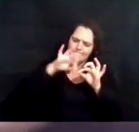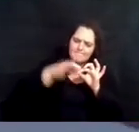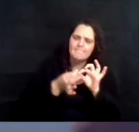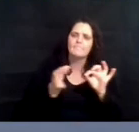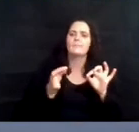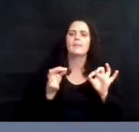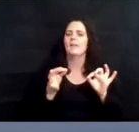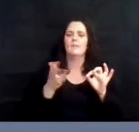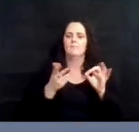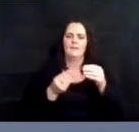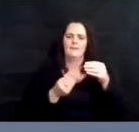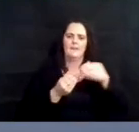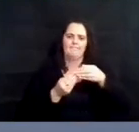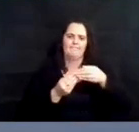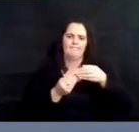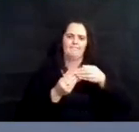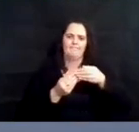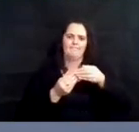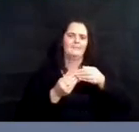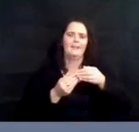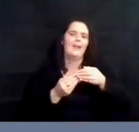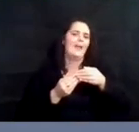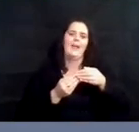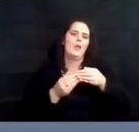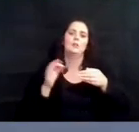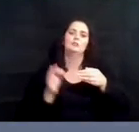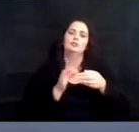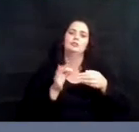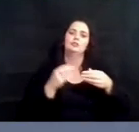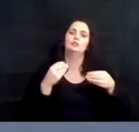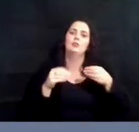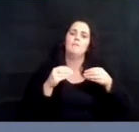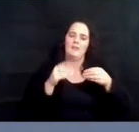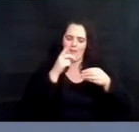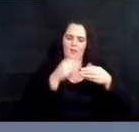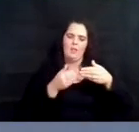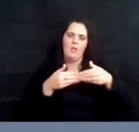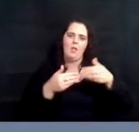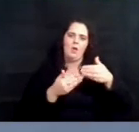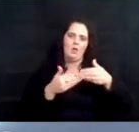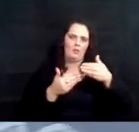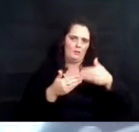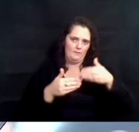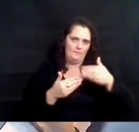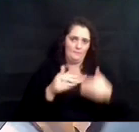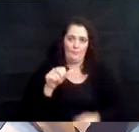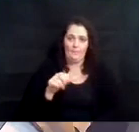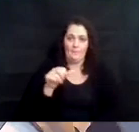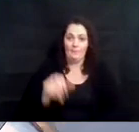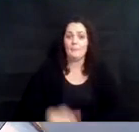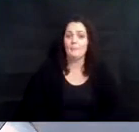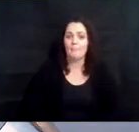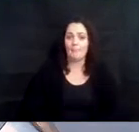each other very easily so you want it to be quite a loose little stitch. So what I'm going to do now is I'm going to